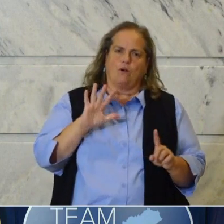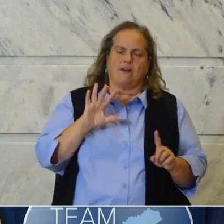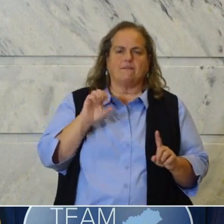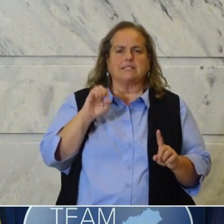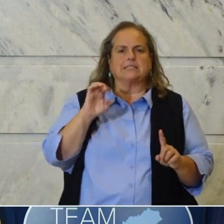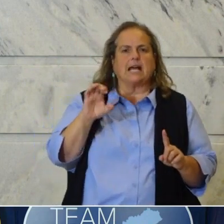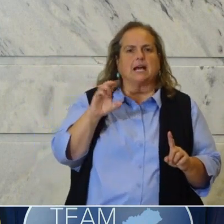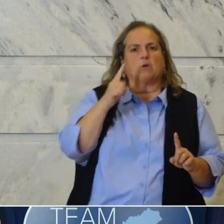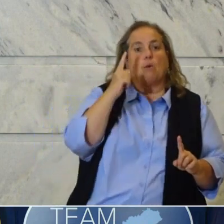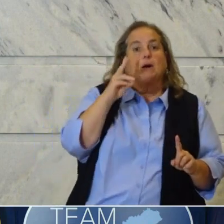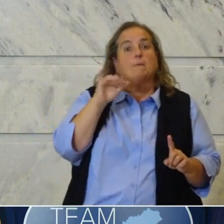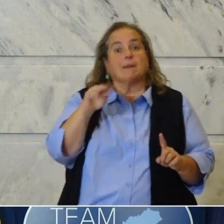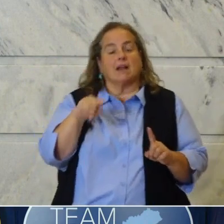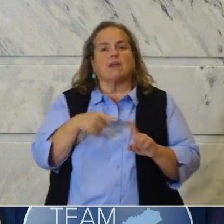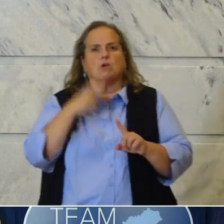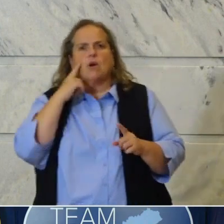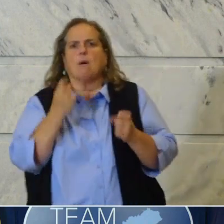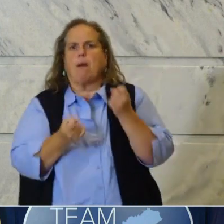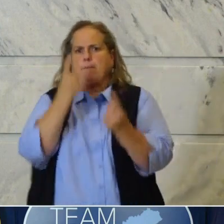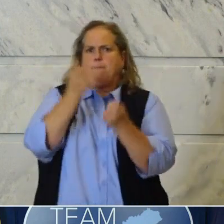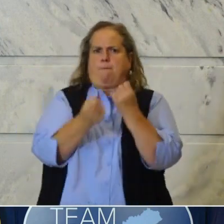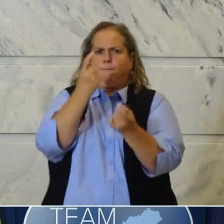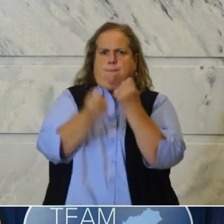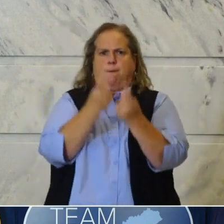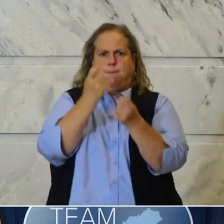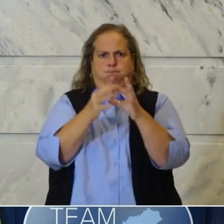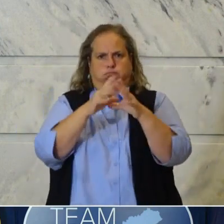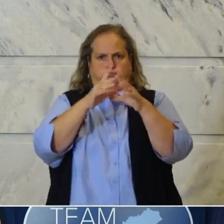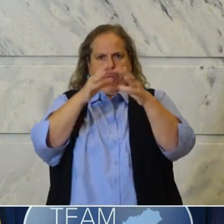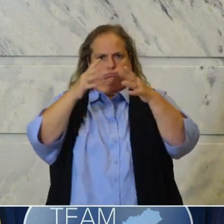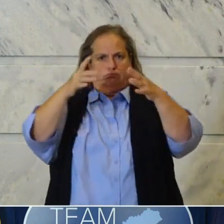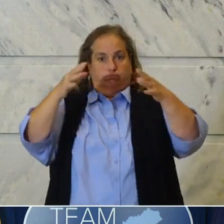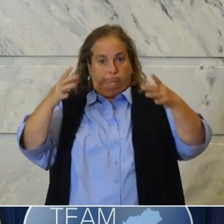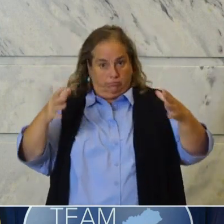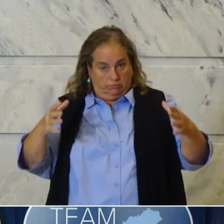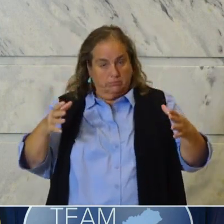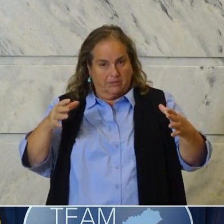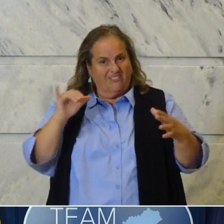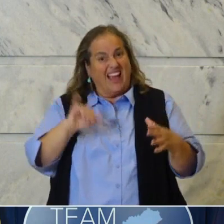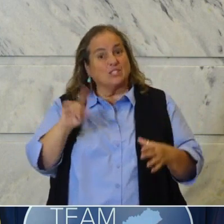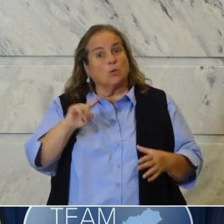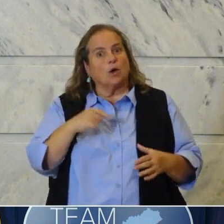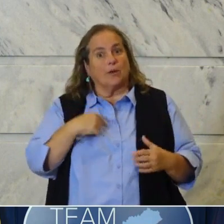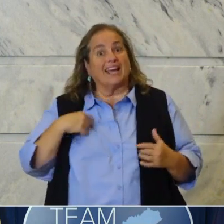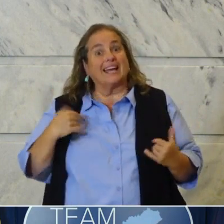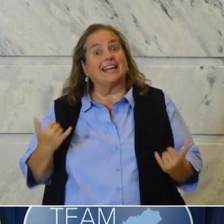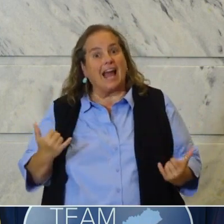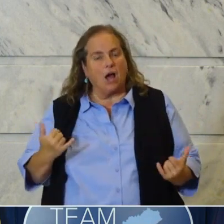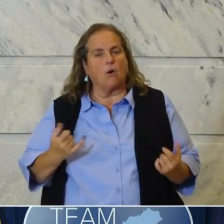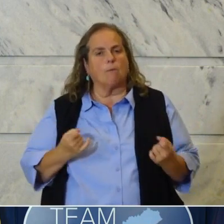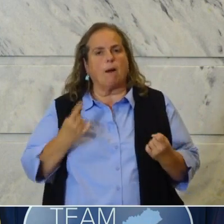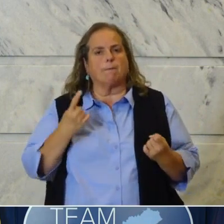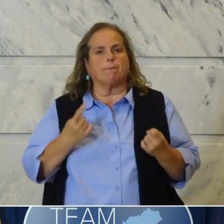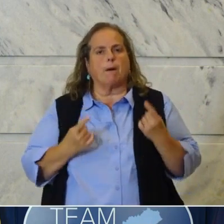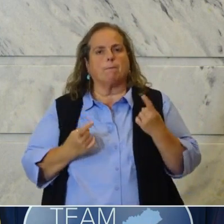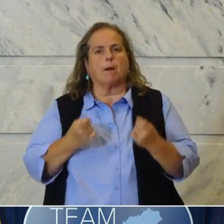and it starts getting pretty loud. You hear all the kernels going off. That's when you get where we are. Now. When you get up where it is with George in